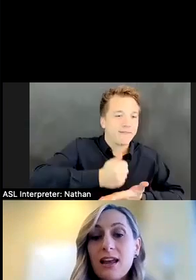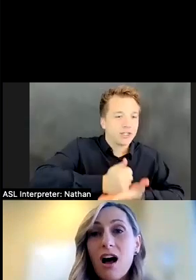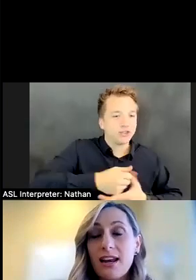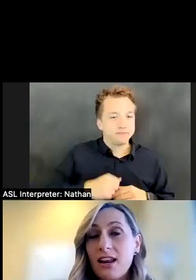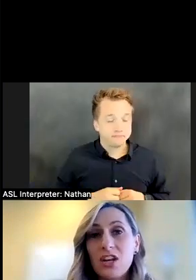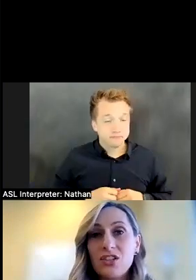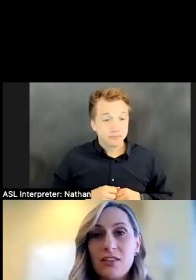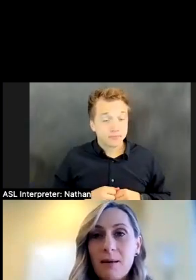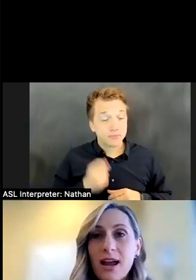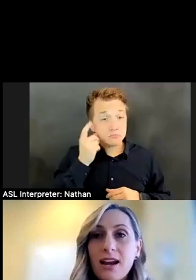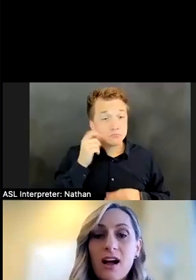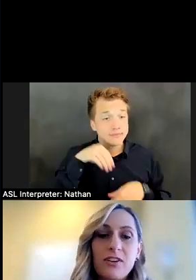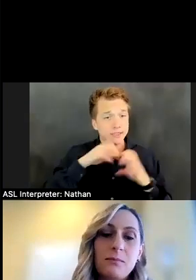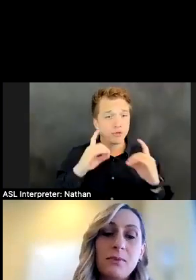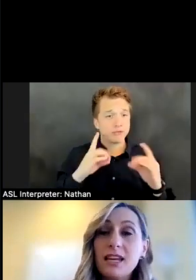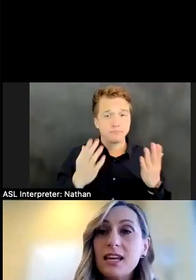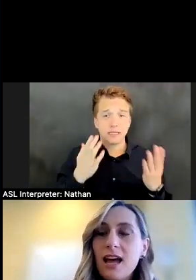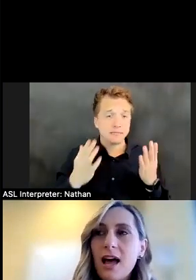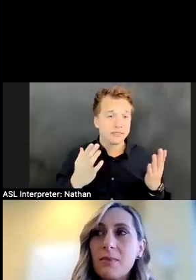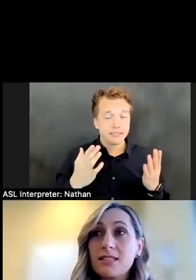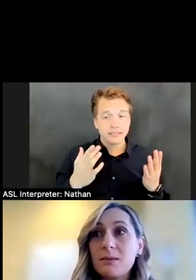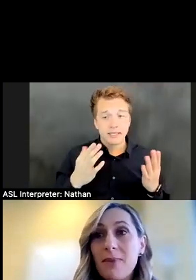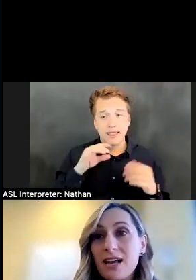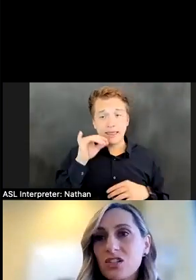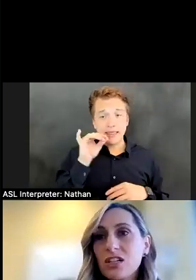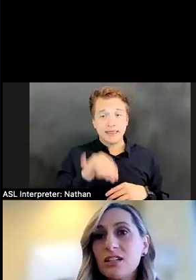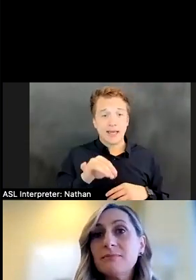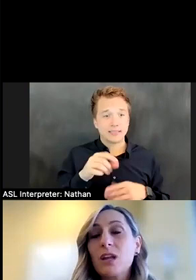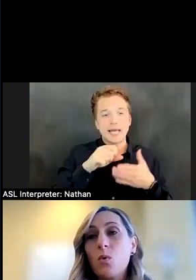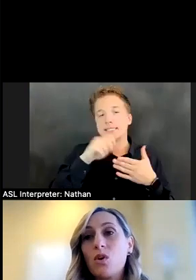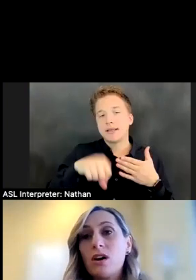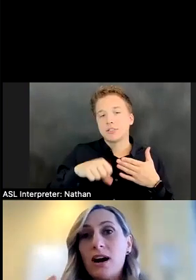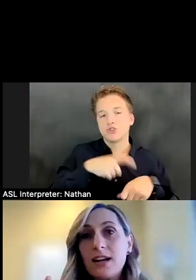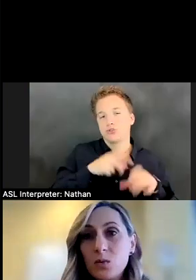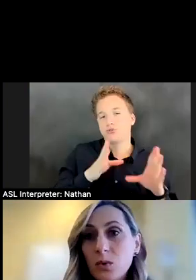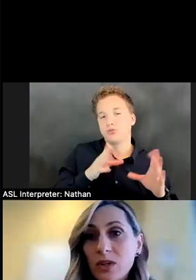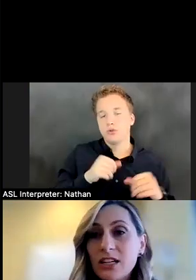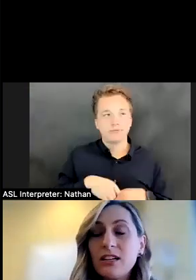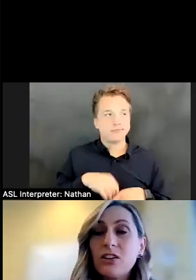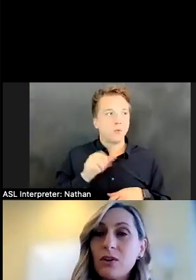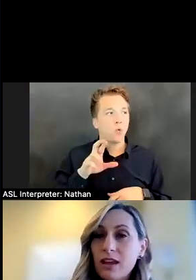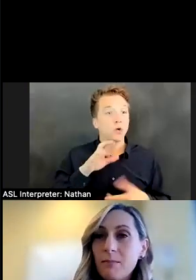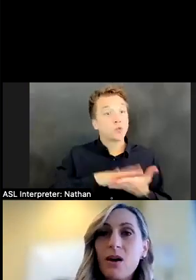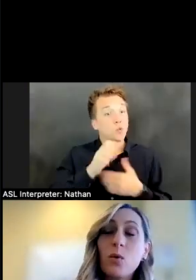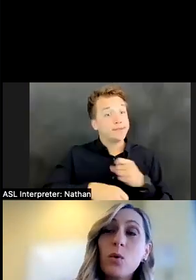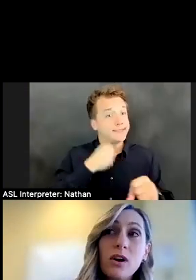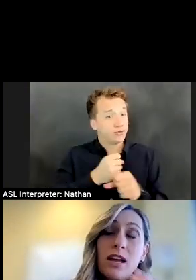In education, that might often be a semester or a school year you could think about, or